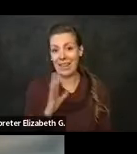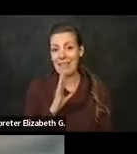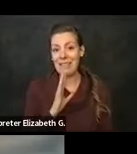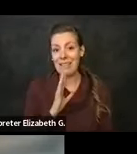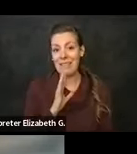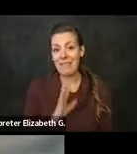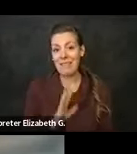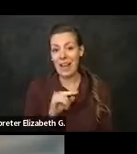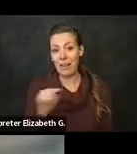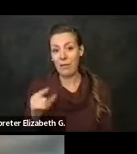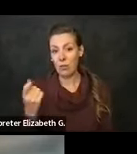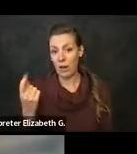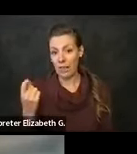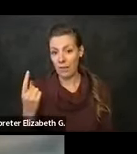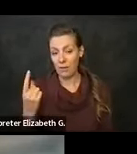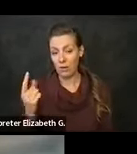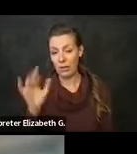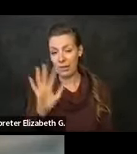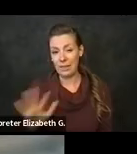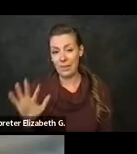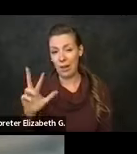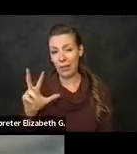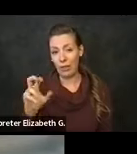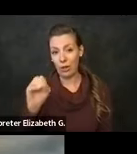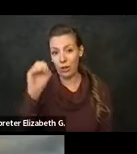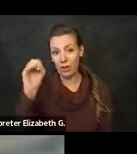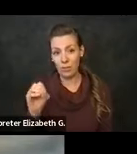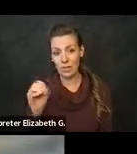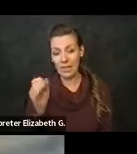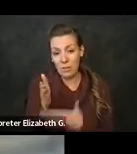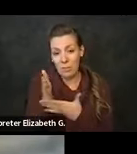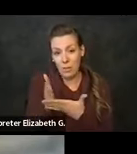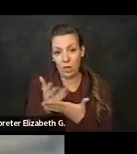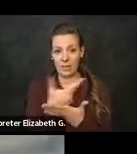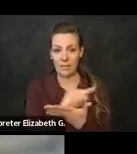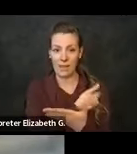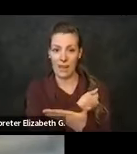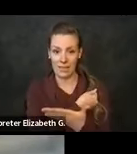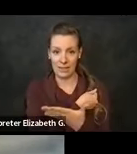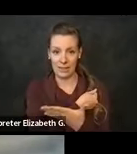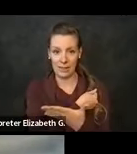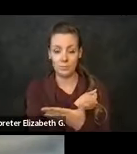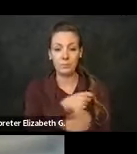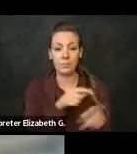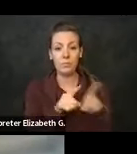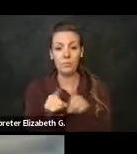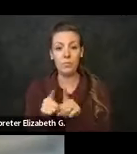old population is about 30% partially vaccinated. We are also starting to see more children